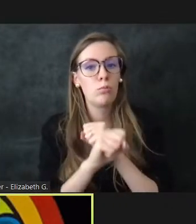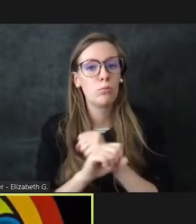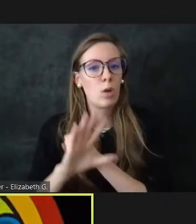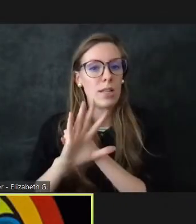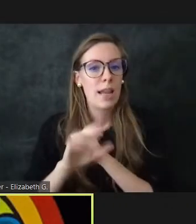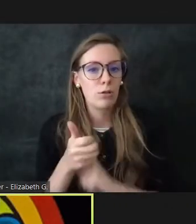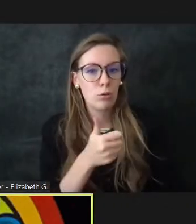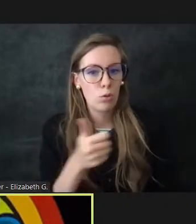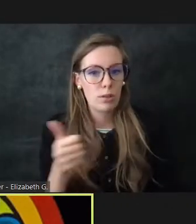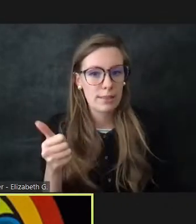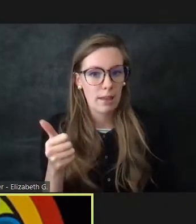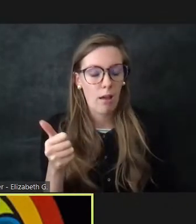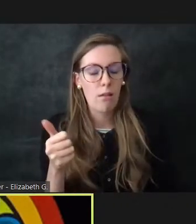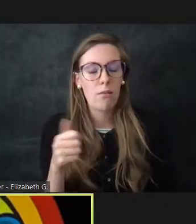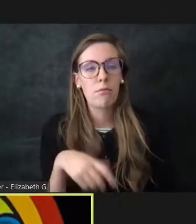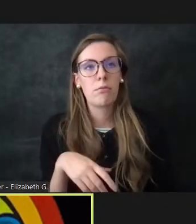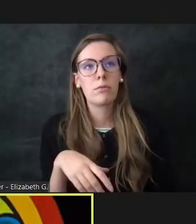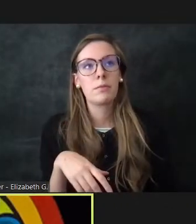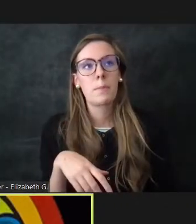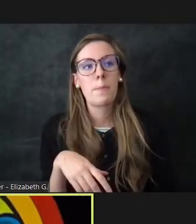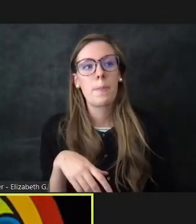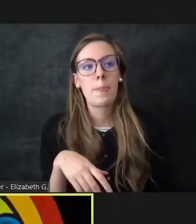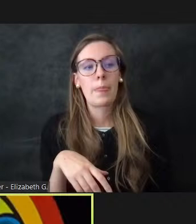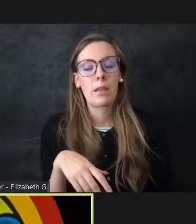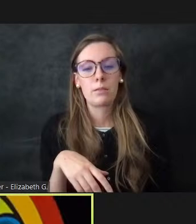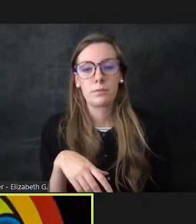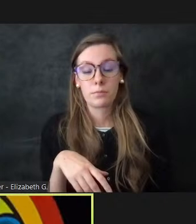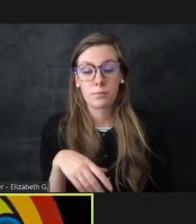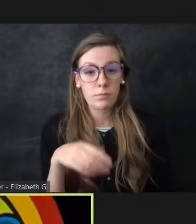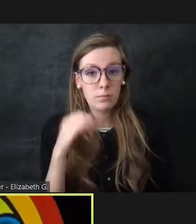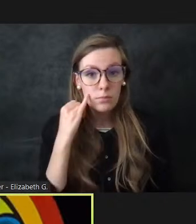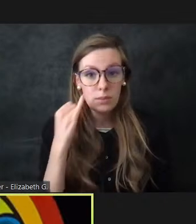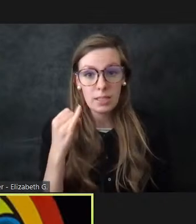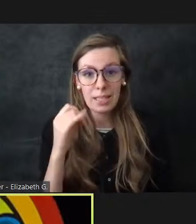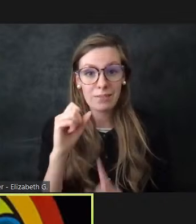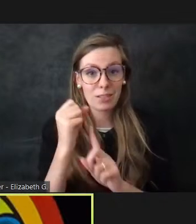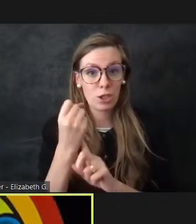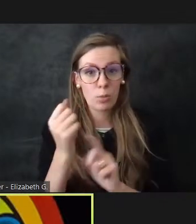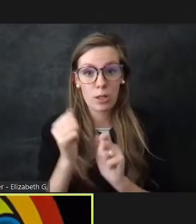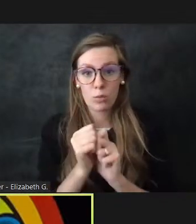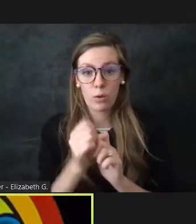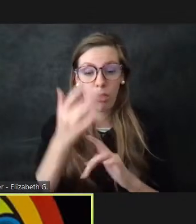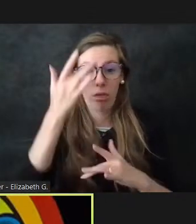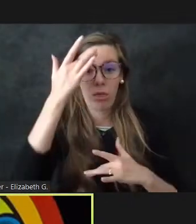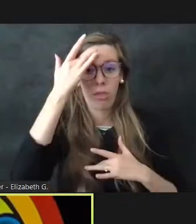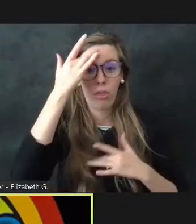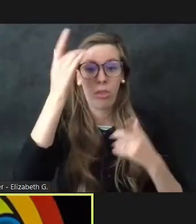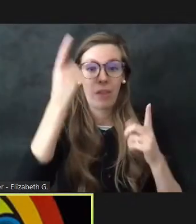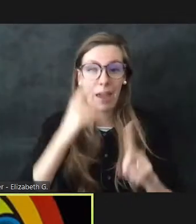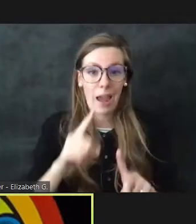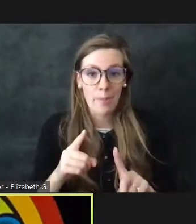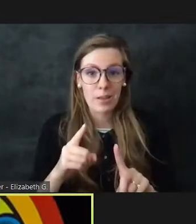In many cases, when there are cases of infection, the people don't show very